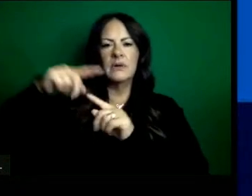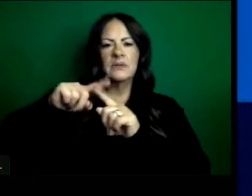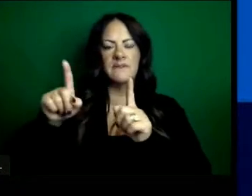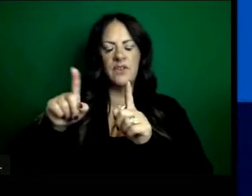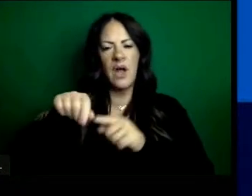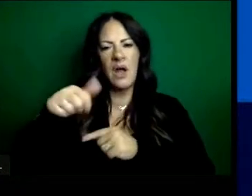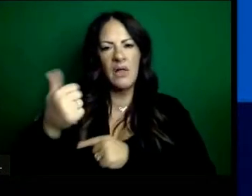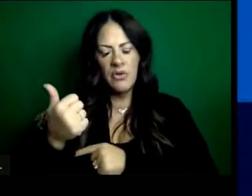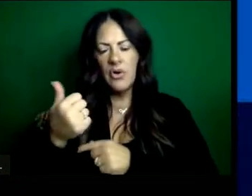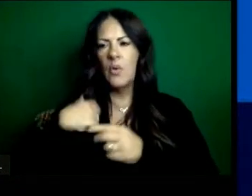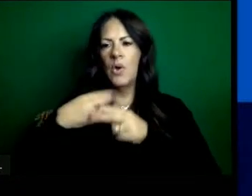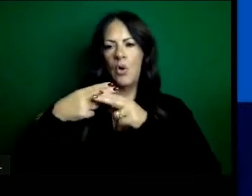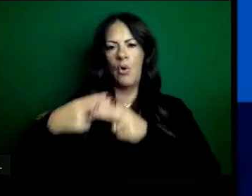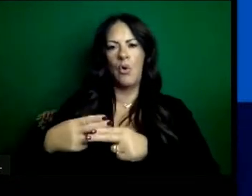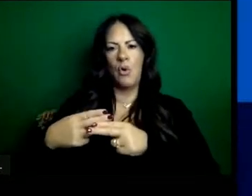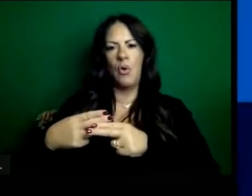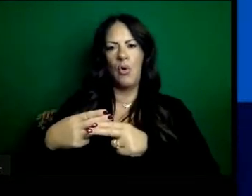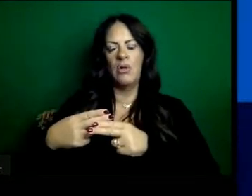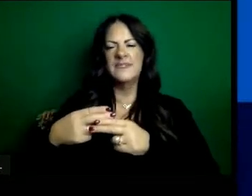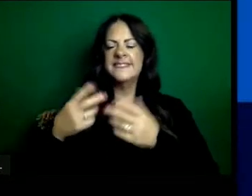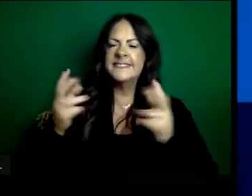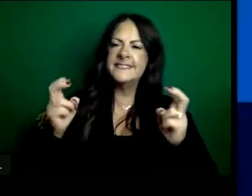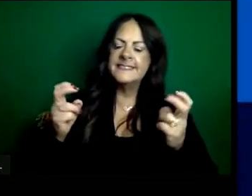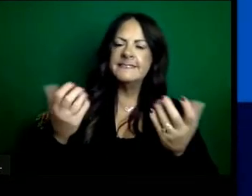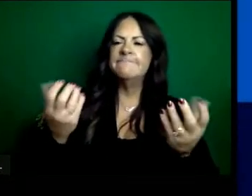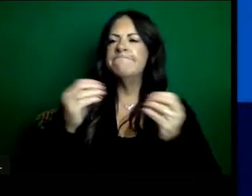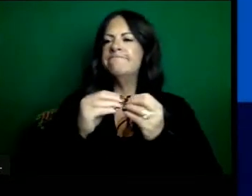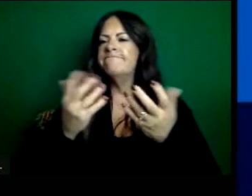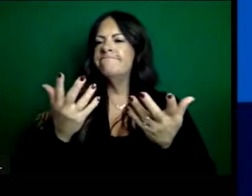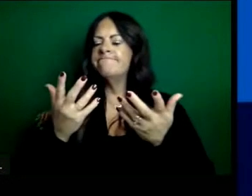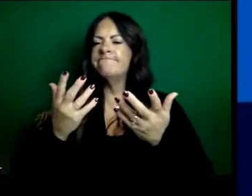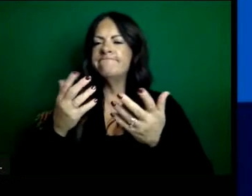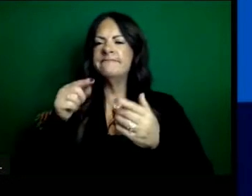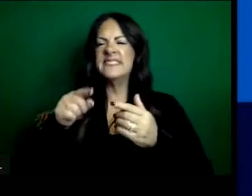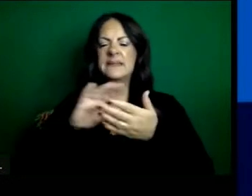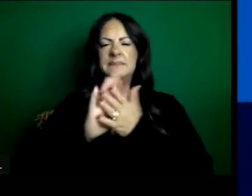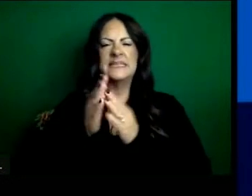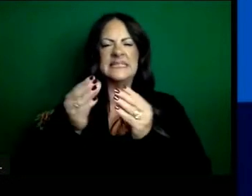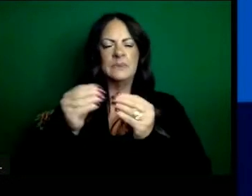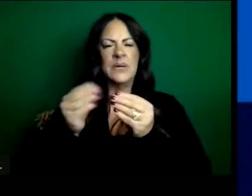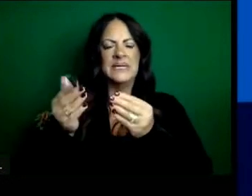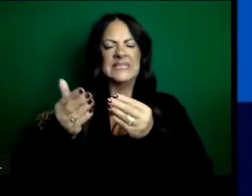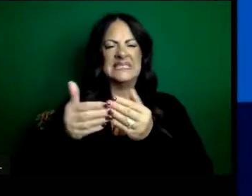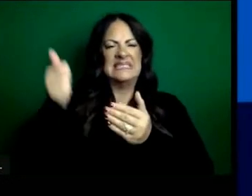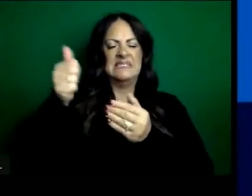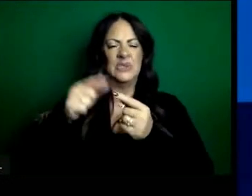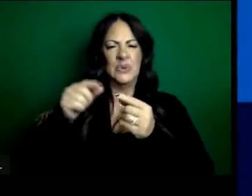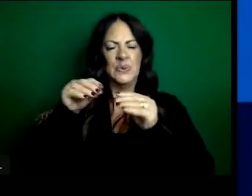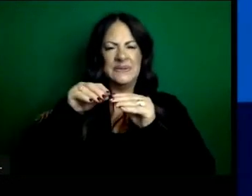VIRUS BEHAVES MAY HAVE A MUTATION HERE OR THERE. SOME OF THOSE ARE MEANINGFUL